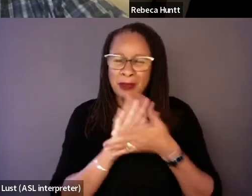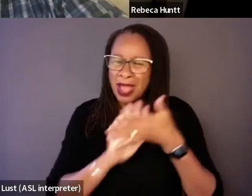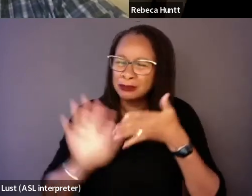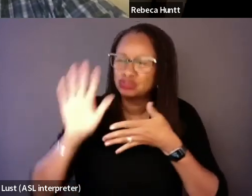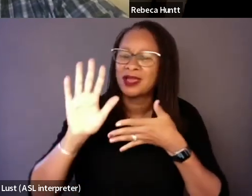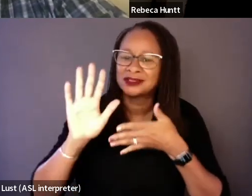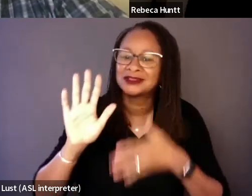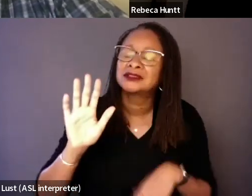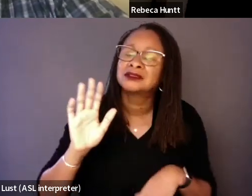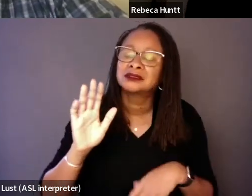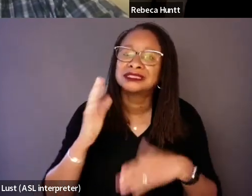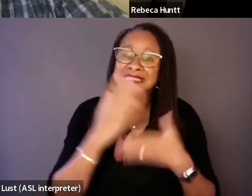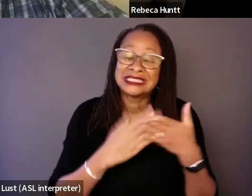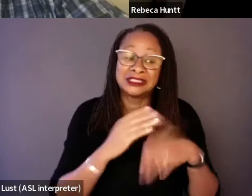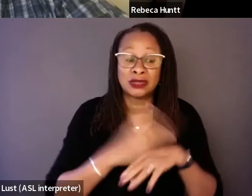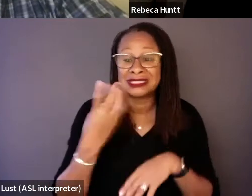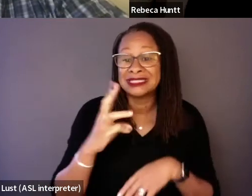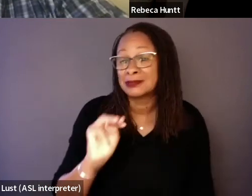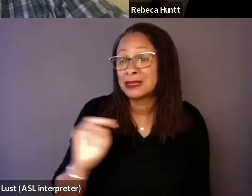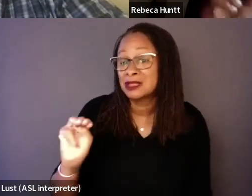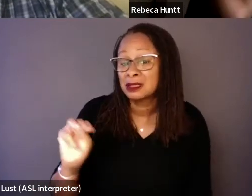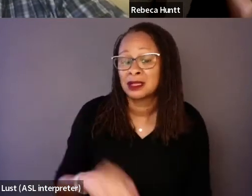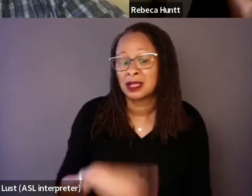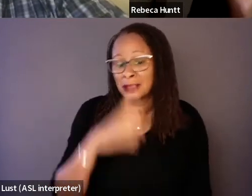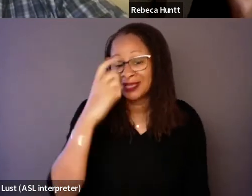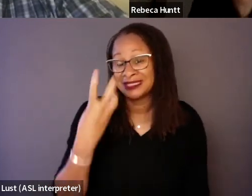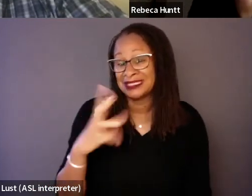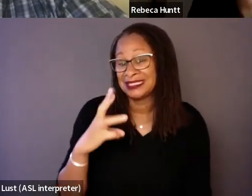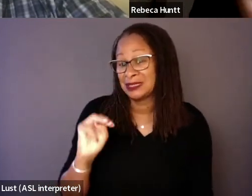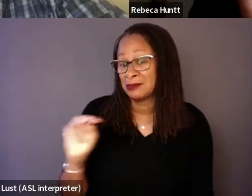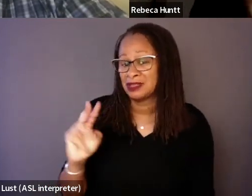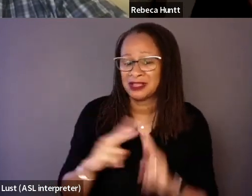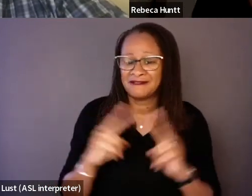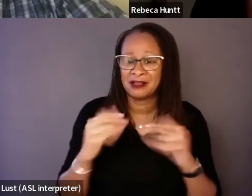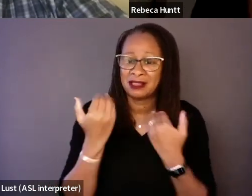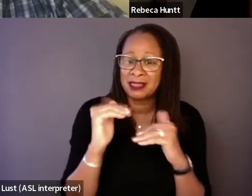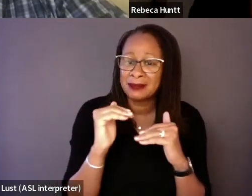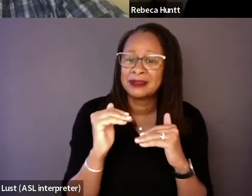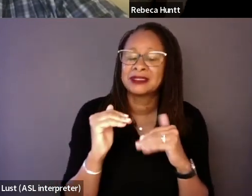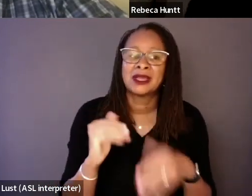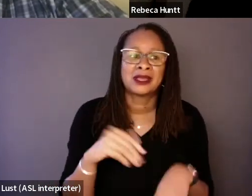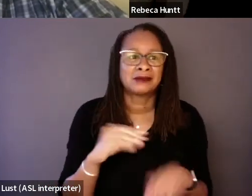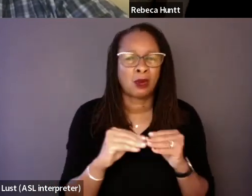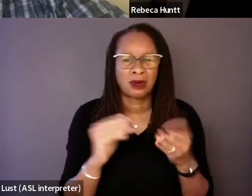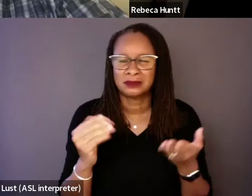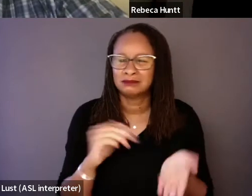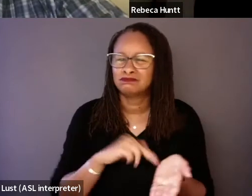of the more abstract scenes on 16 millimeters is because 16 millimeters is a very limited and